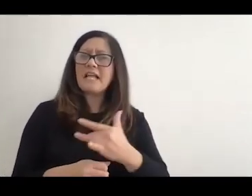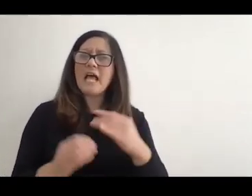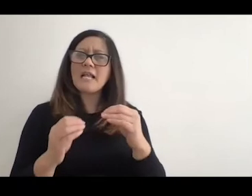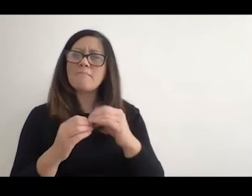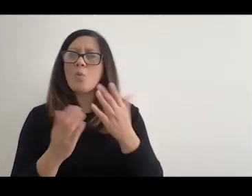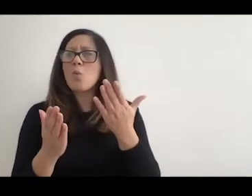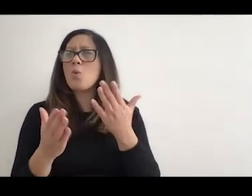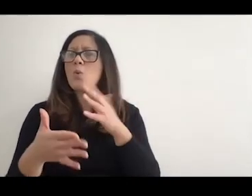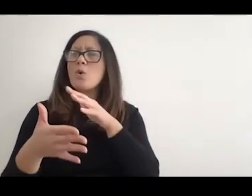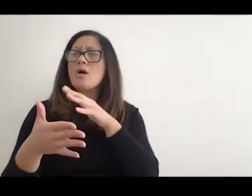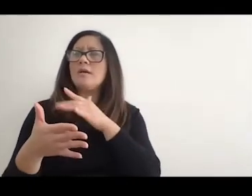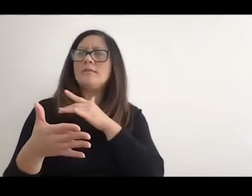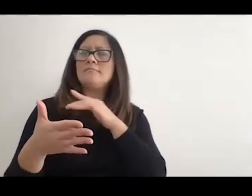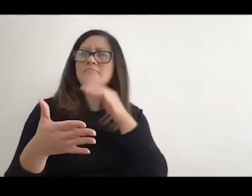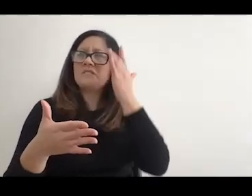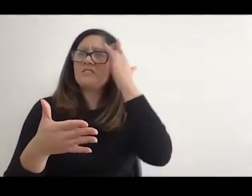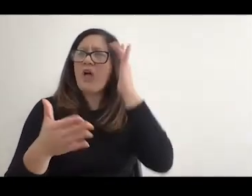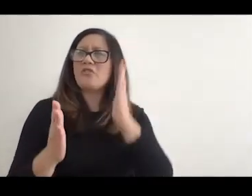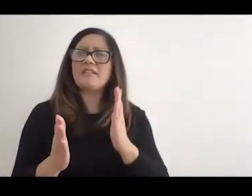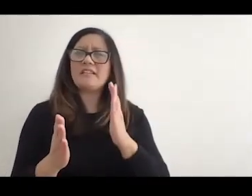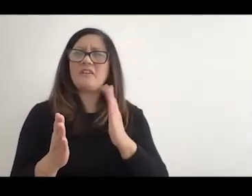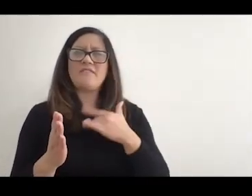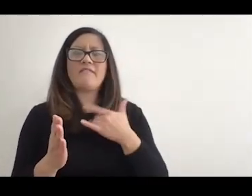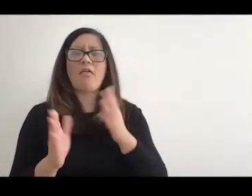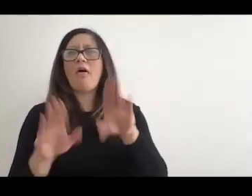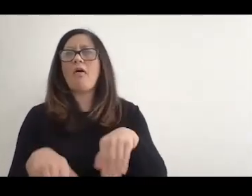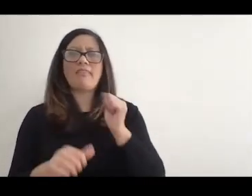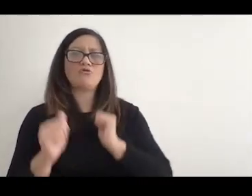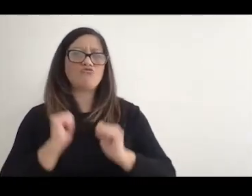you may think that's dramatic, but I really want you to think about it.